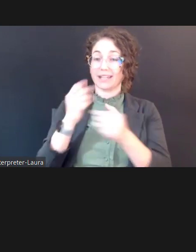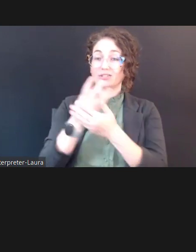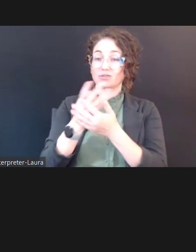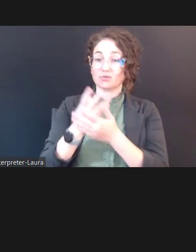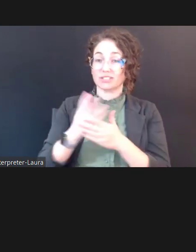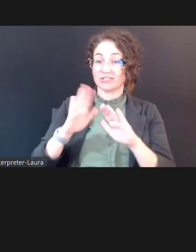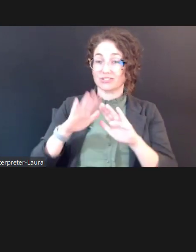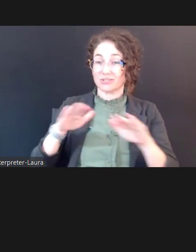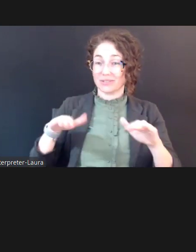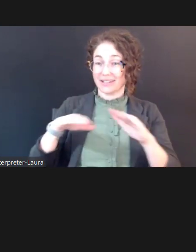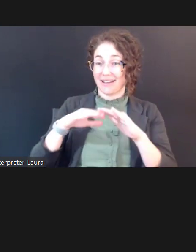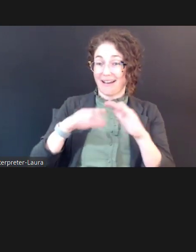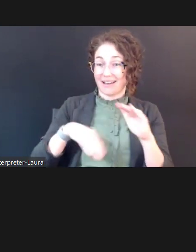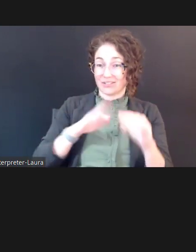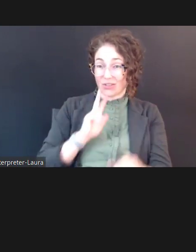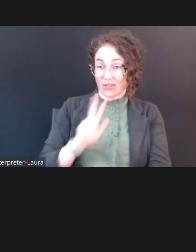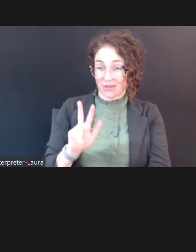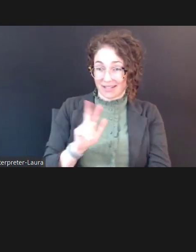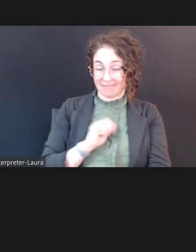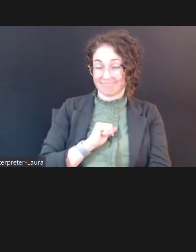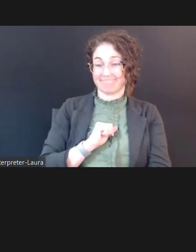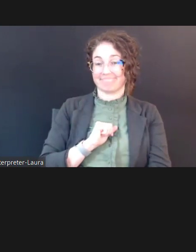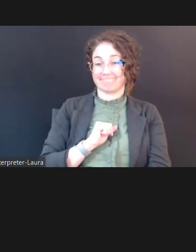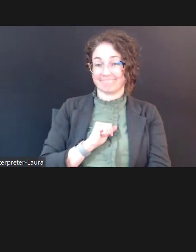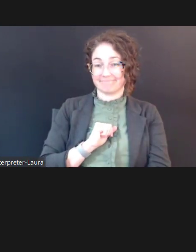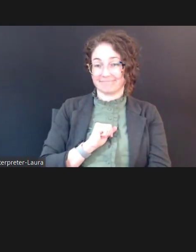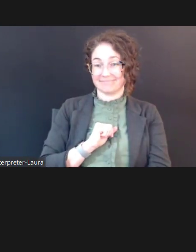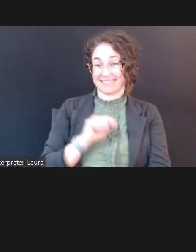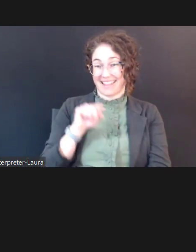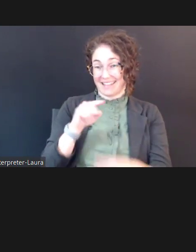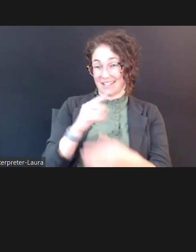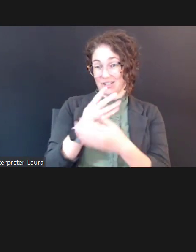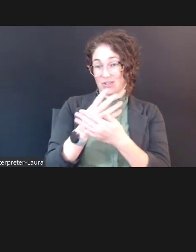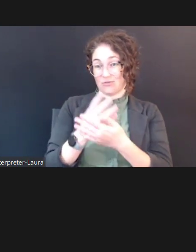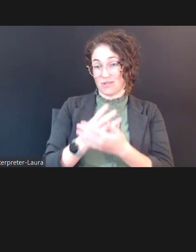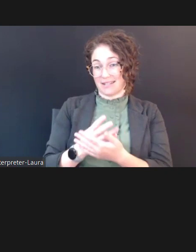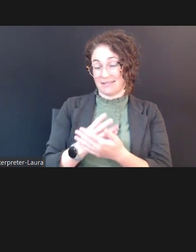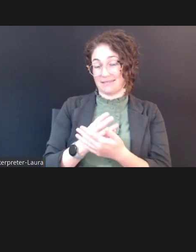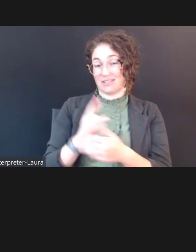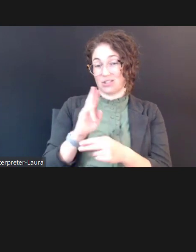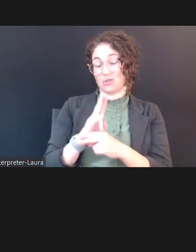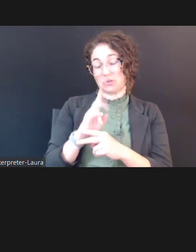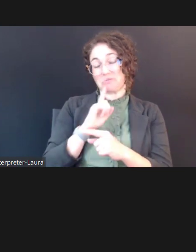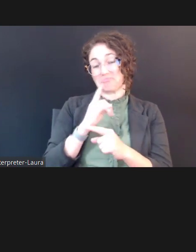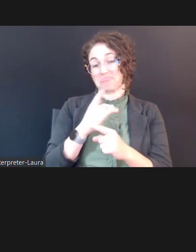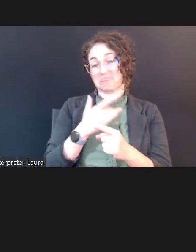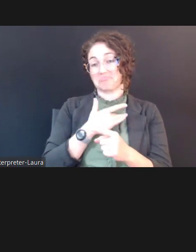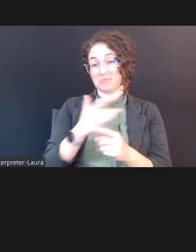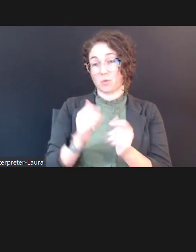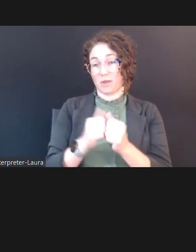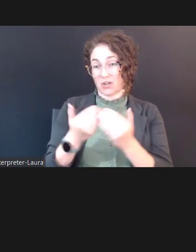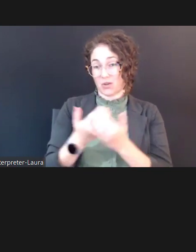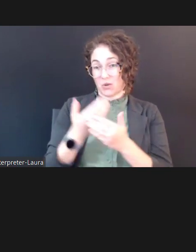In fact, this screening is used often with newborns. It's quick and it is easy.